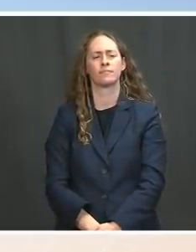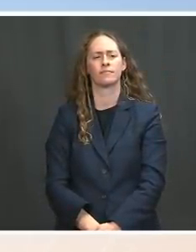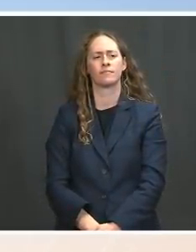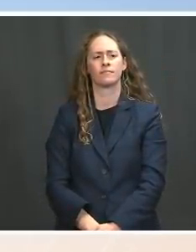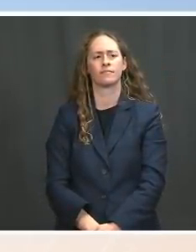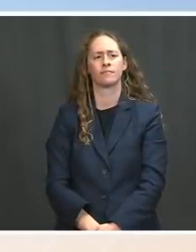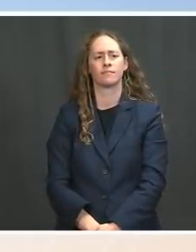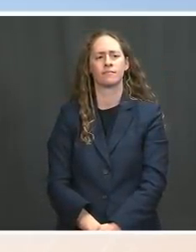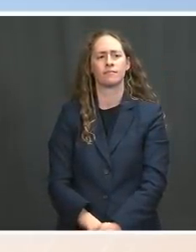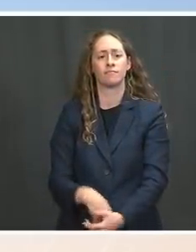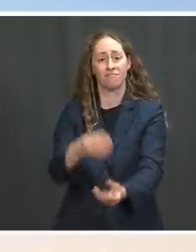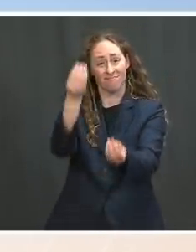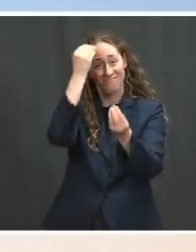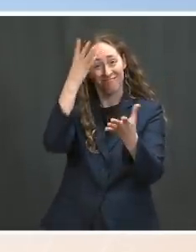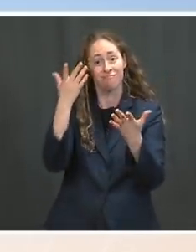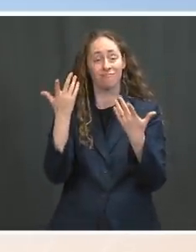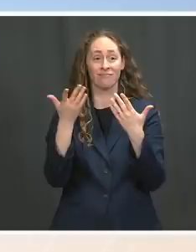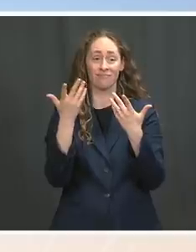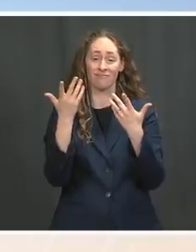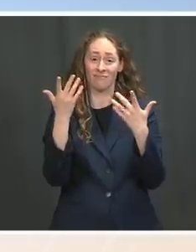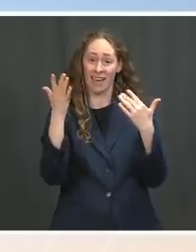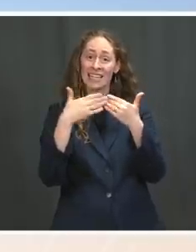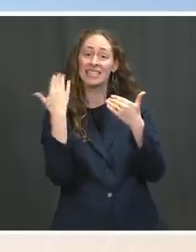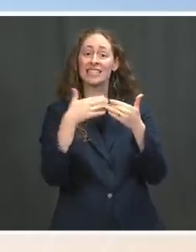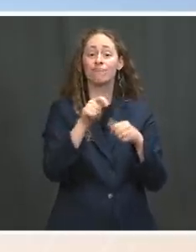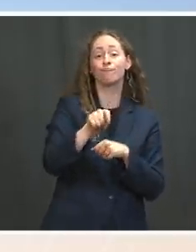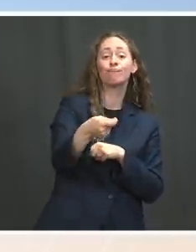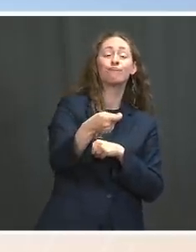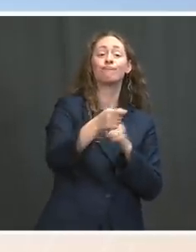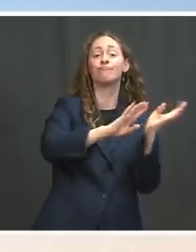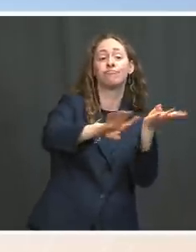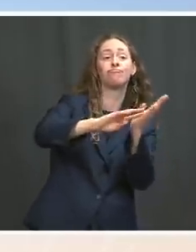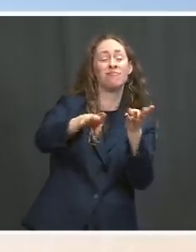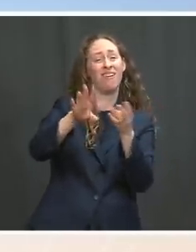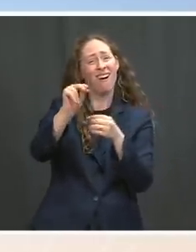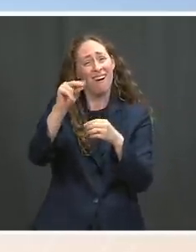And so there -- there's the announcement, then there's the actual process,